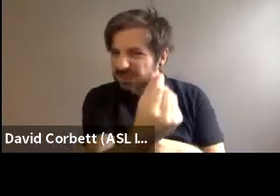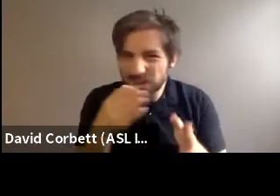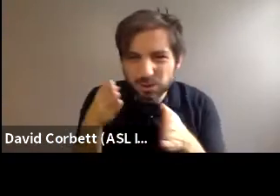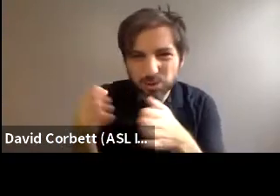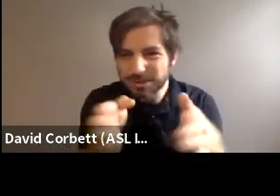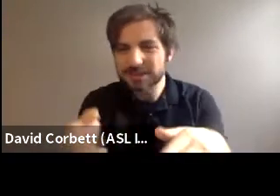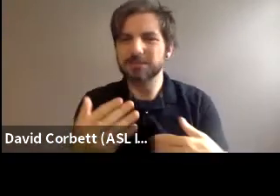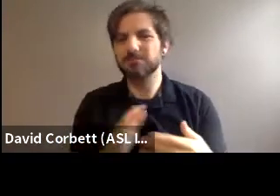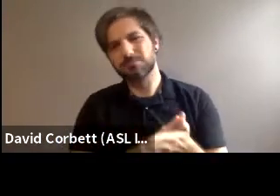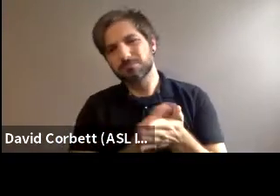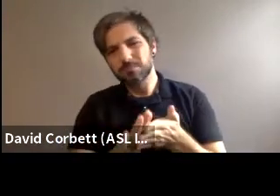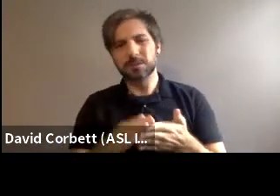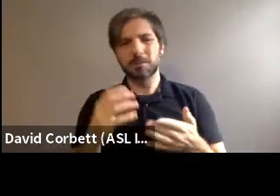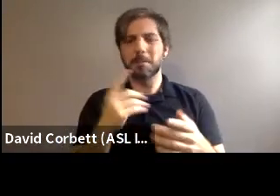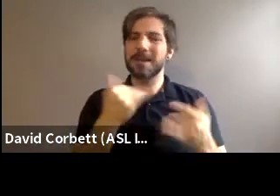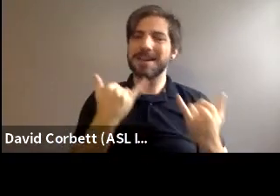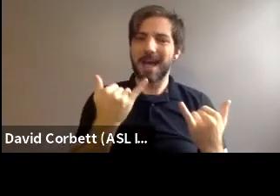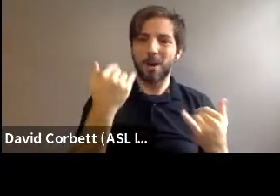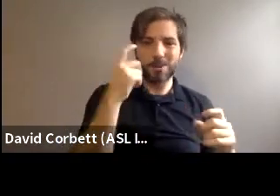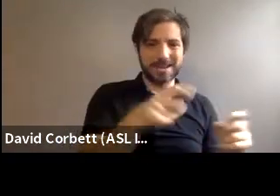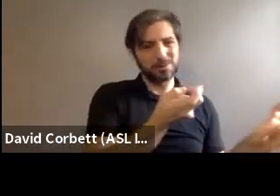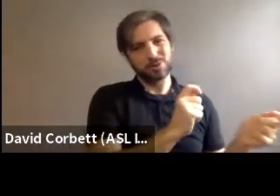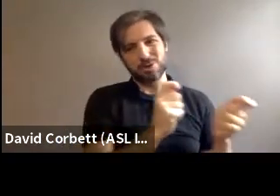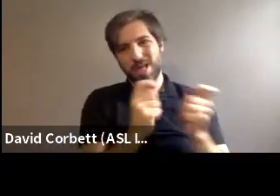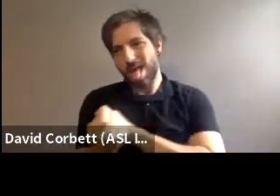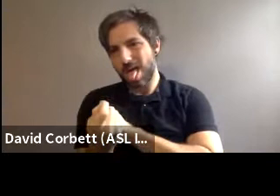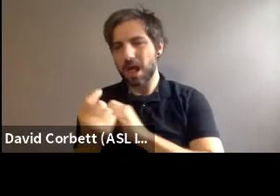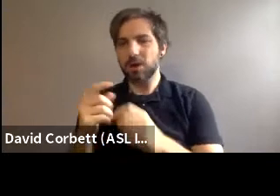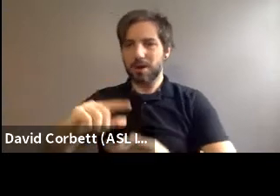needed to pivot to virtual formats. I love this photo that took place at the History